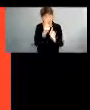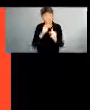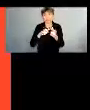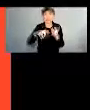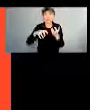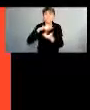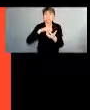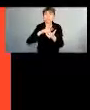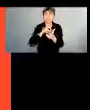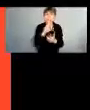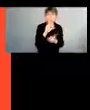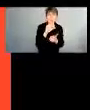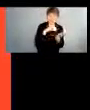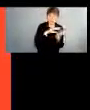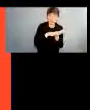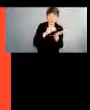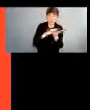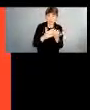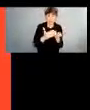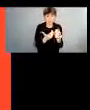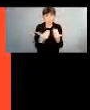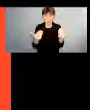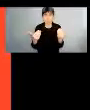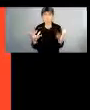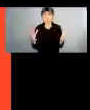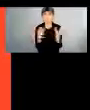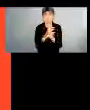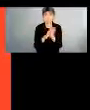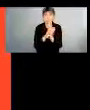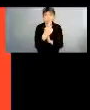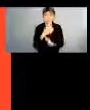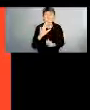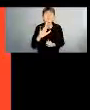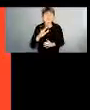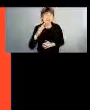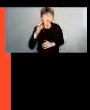I should also mention that audio or video files can’t be uploaded directly into the